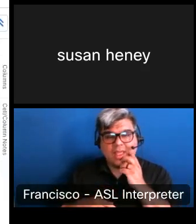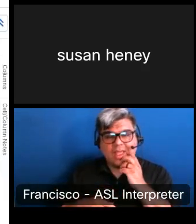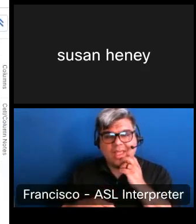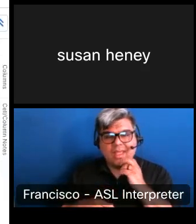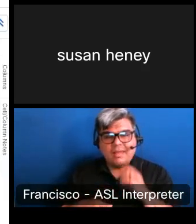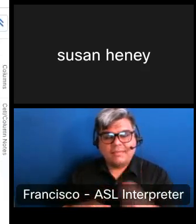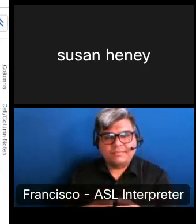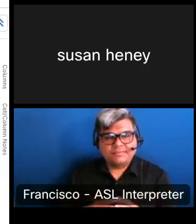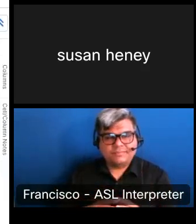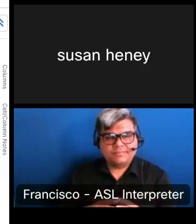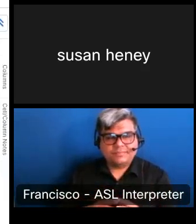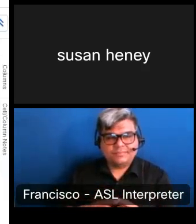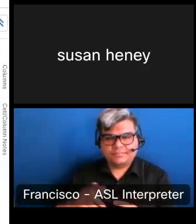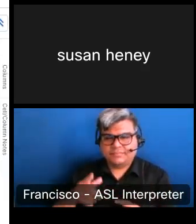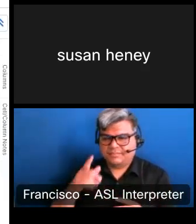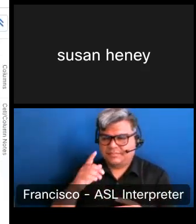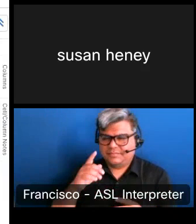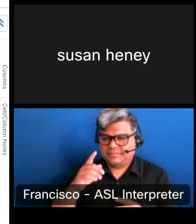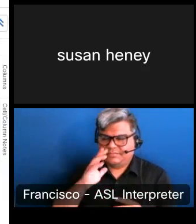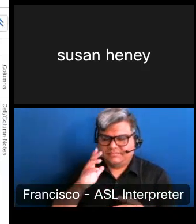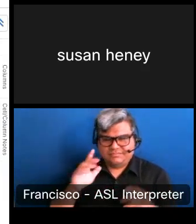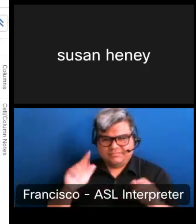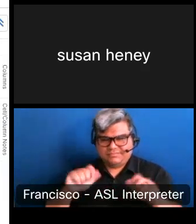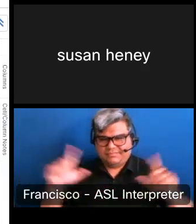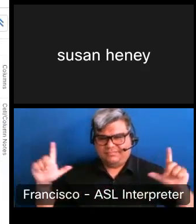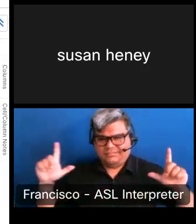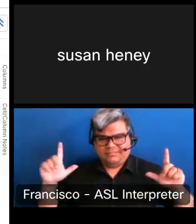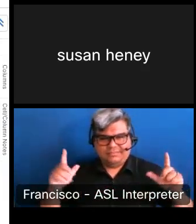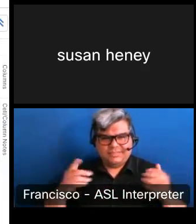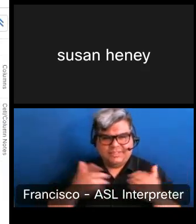so we can see that a little better, okay? So we have the total male population,